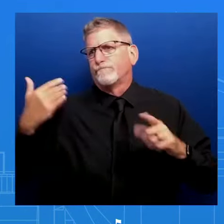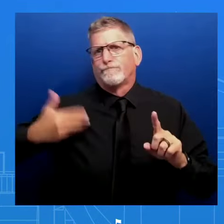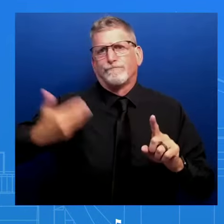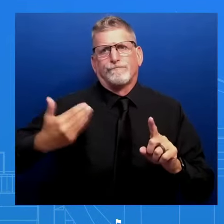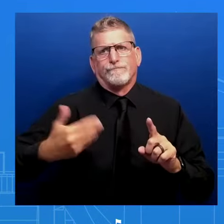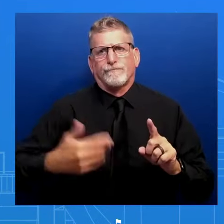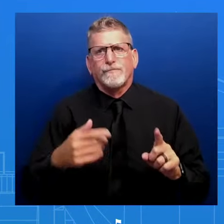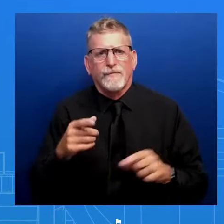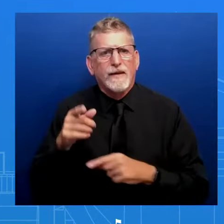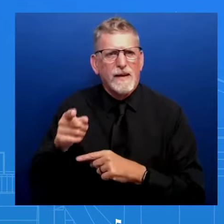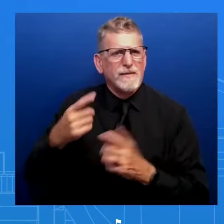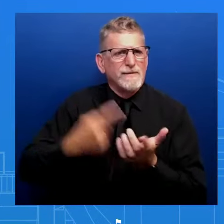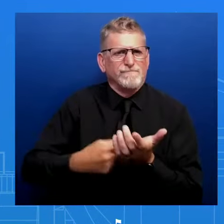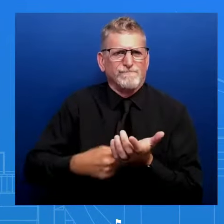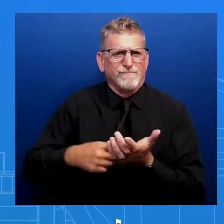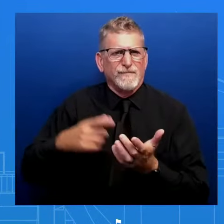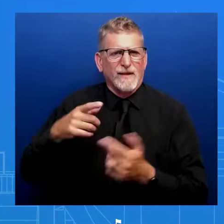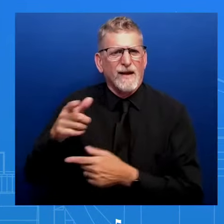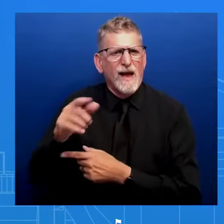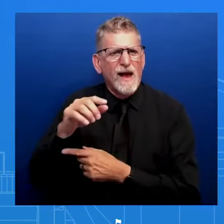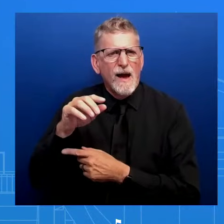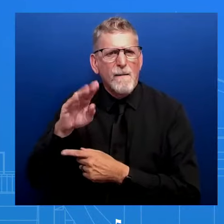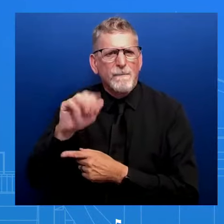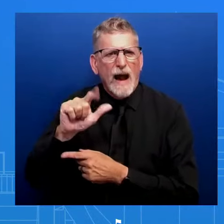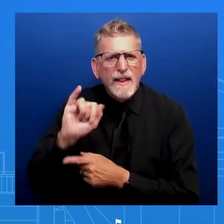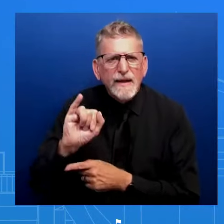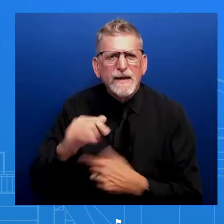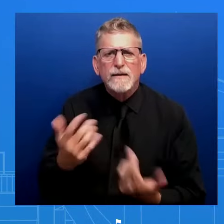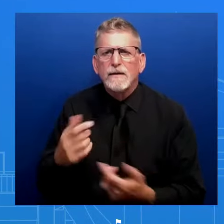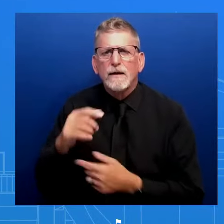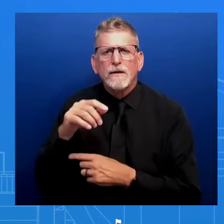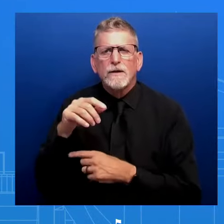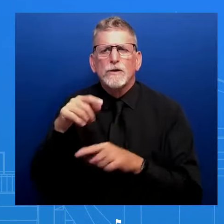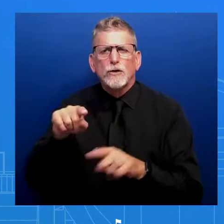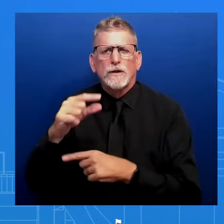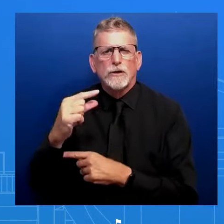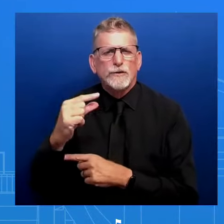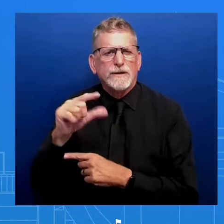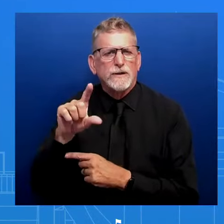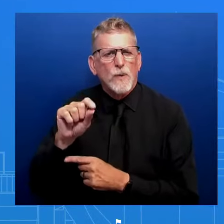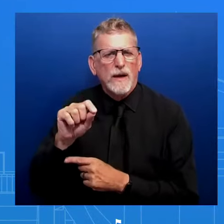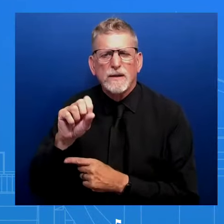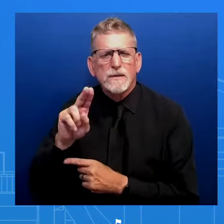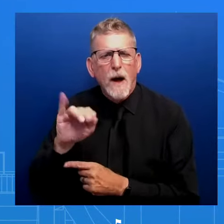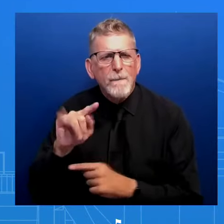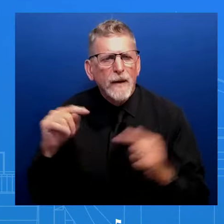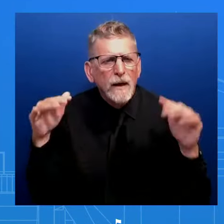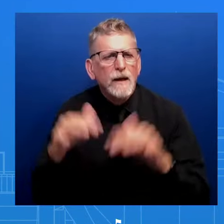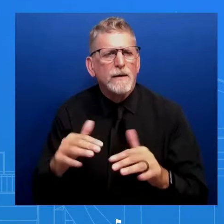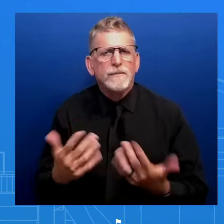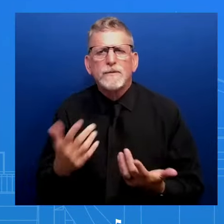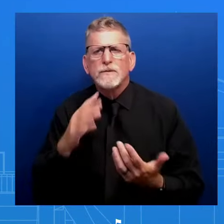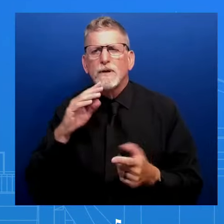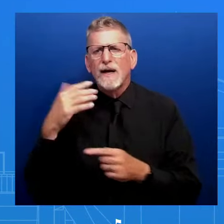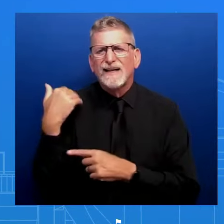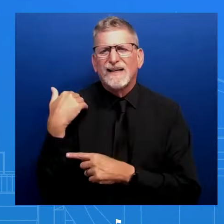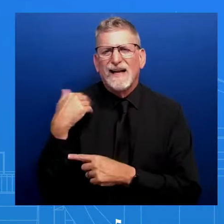in Hiroshima at the G7 Summit, and certainly as recently as Vilnius at the NATO Summit. And they've consulted regularly along the way